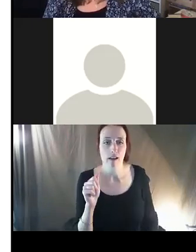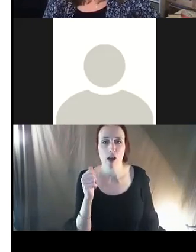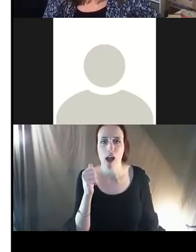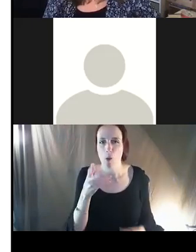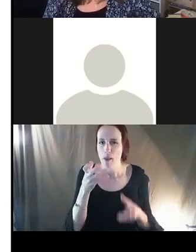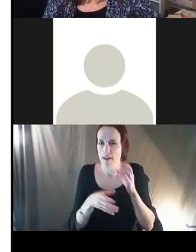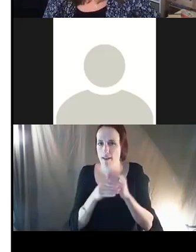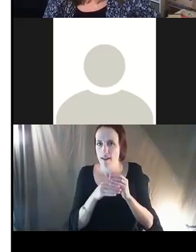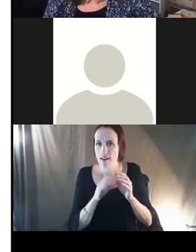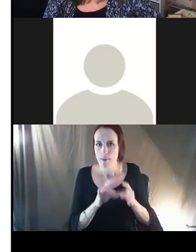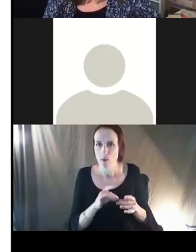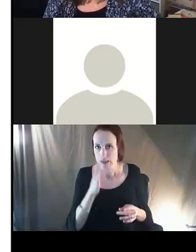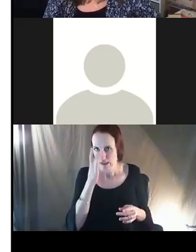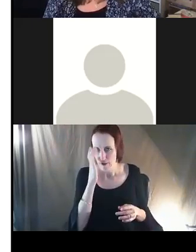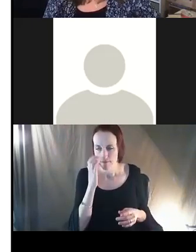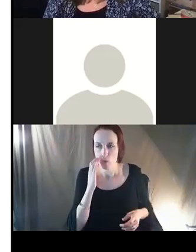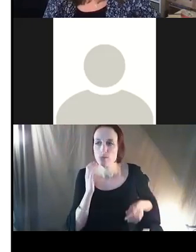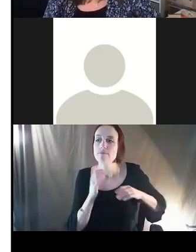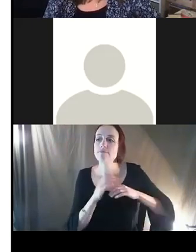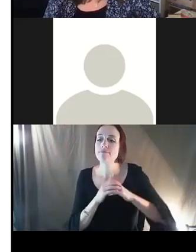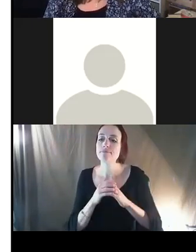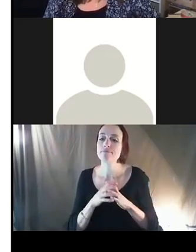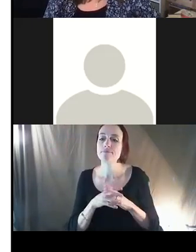when we think about the content that we design on